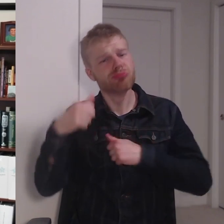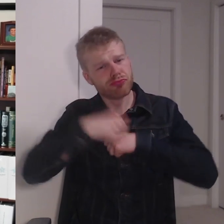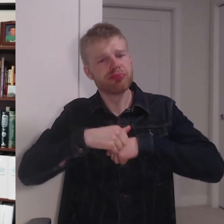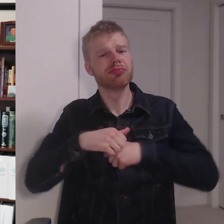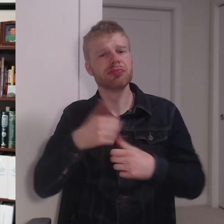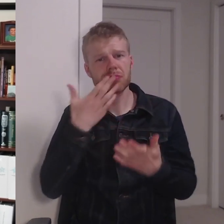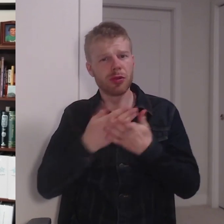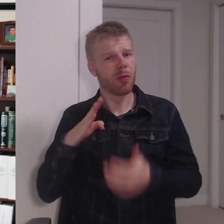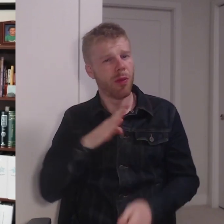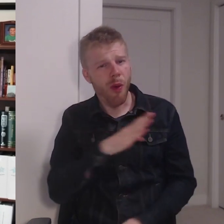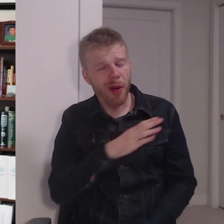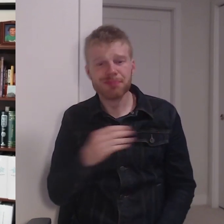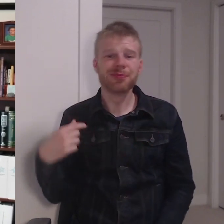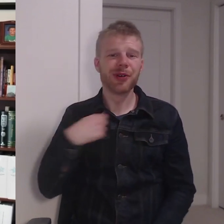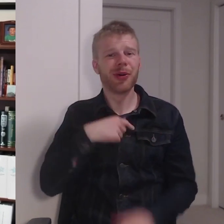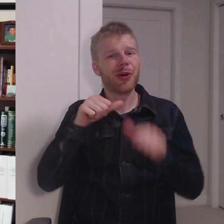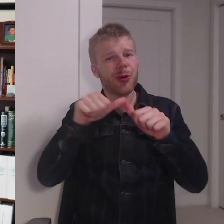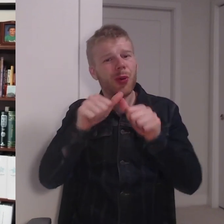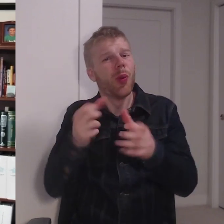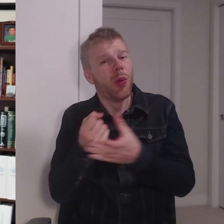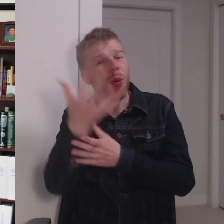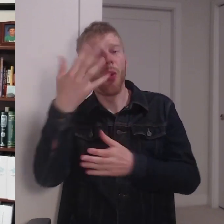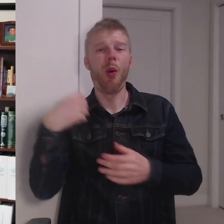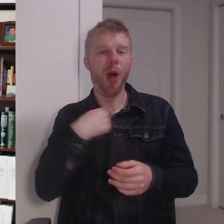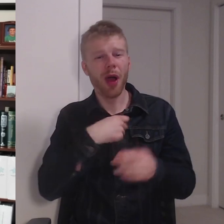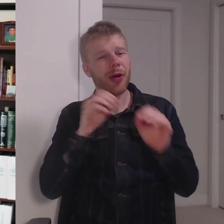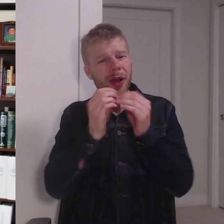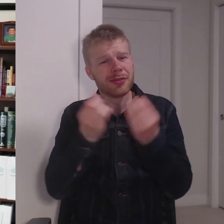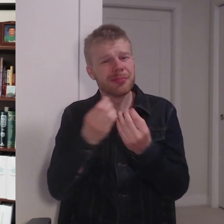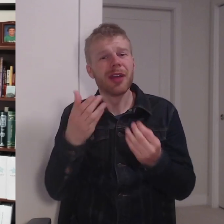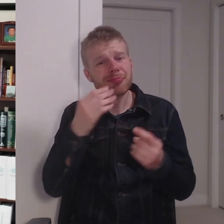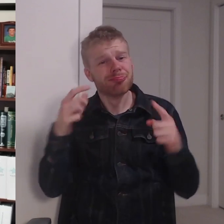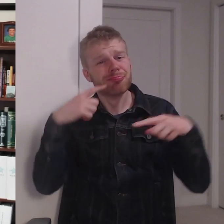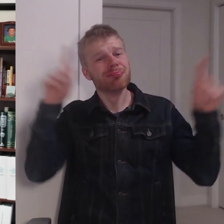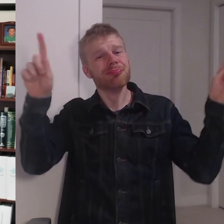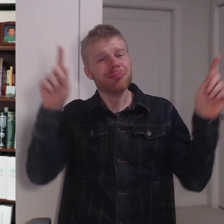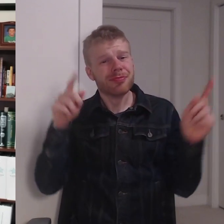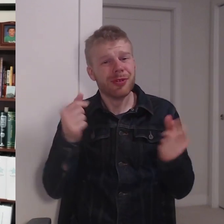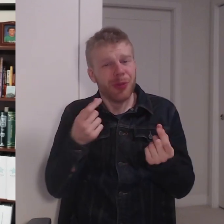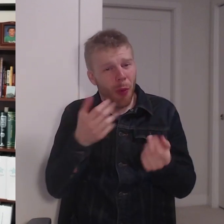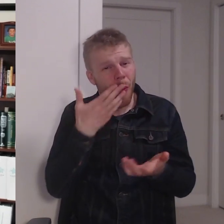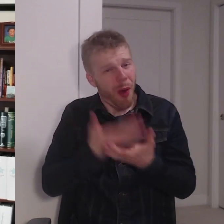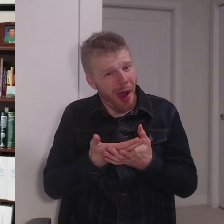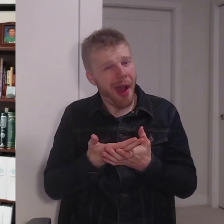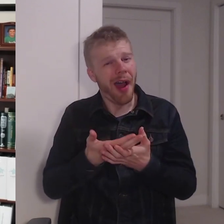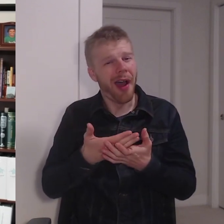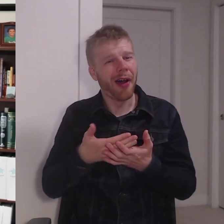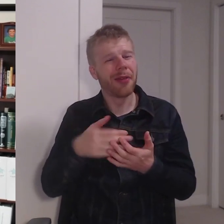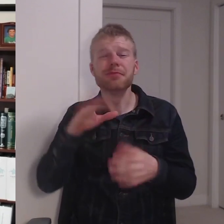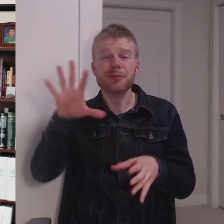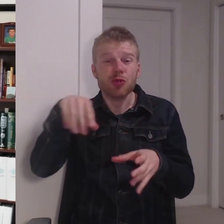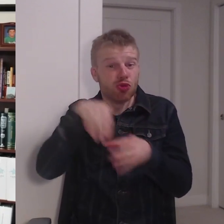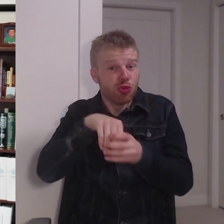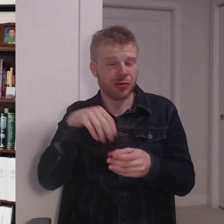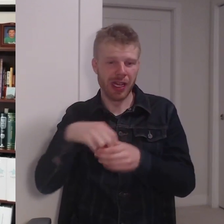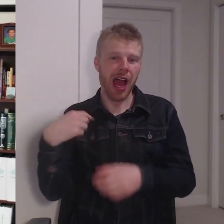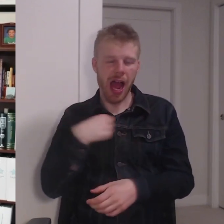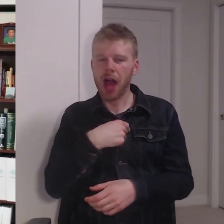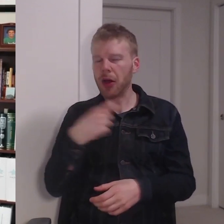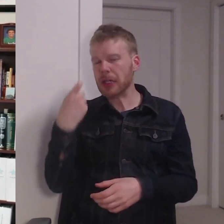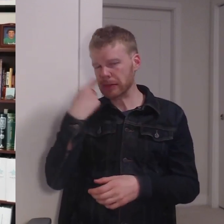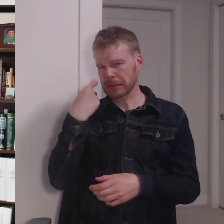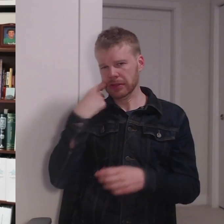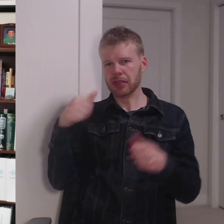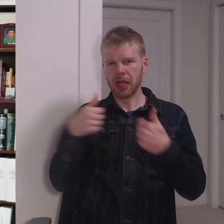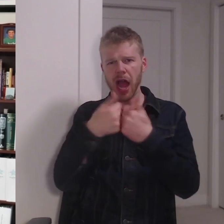board and are continuing to grow our organization and do well including our